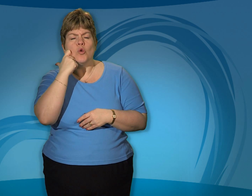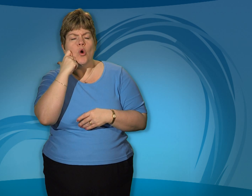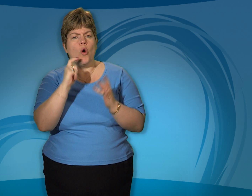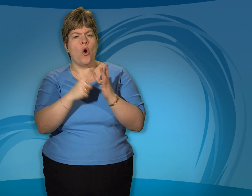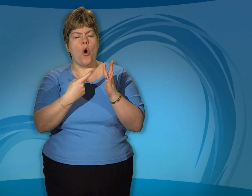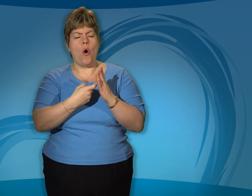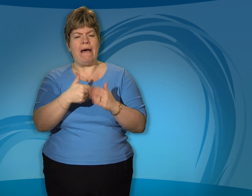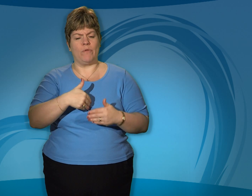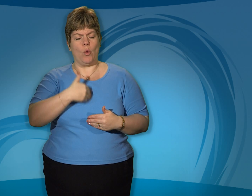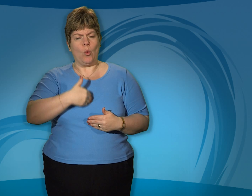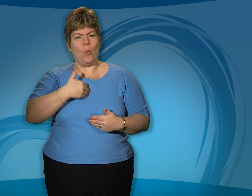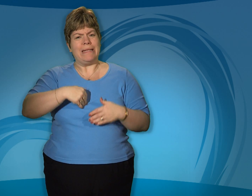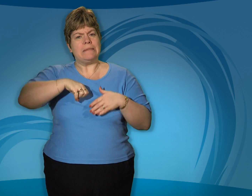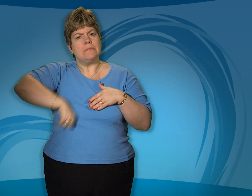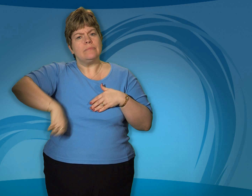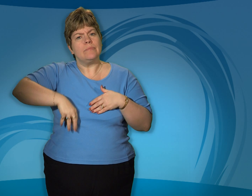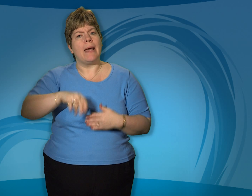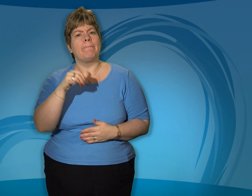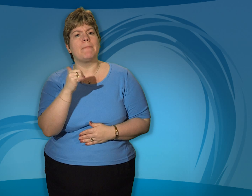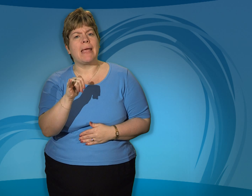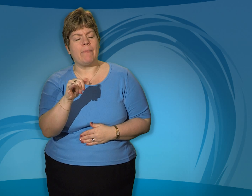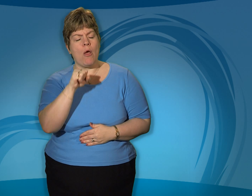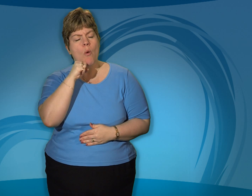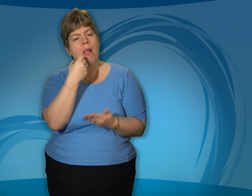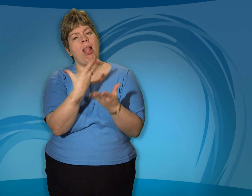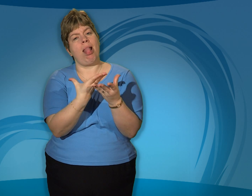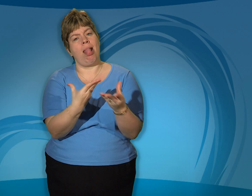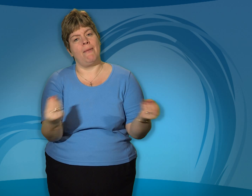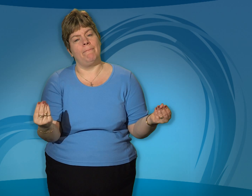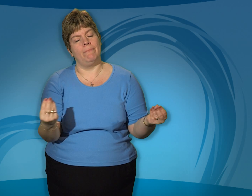a little wind in your stomach, but this will quickly settle.